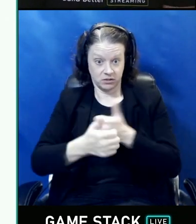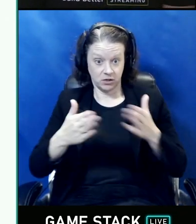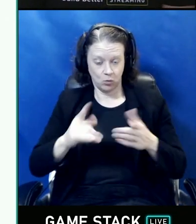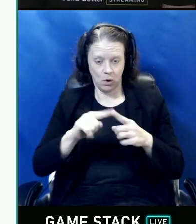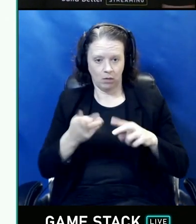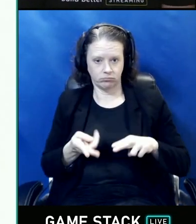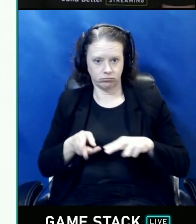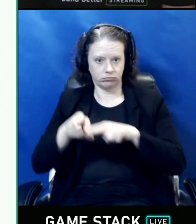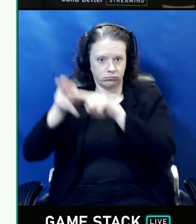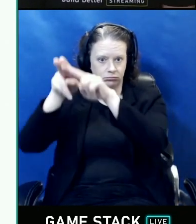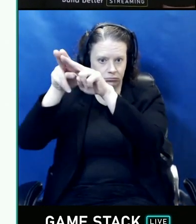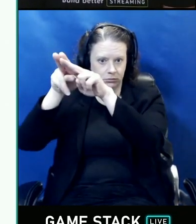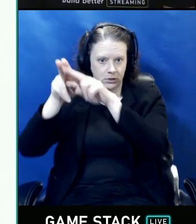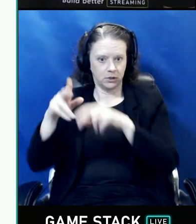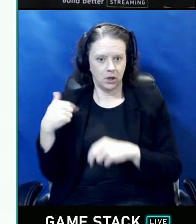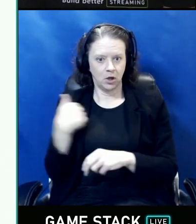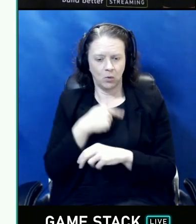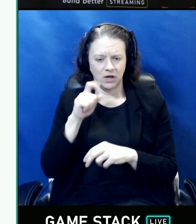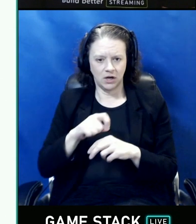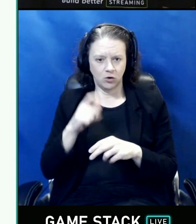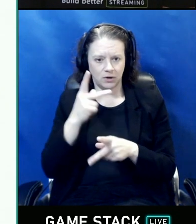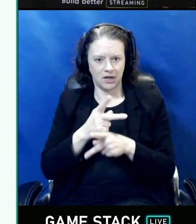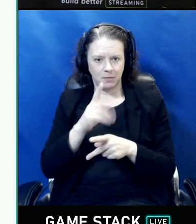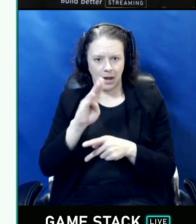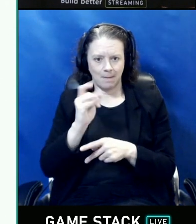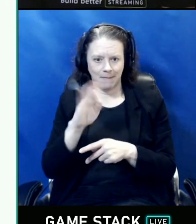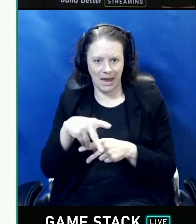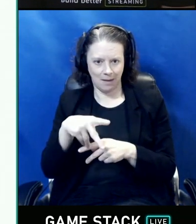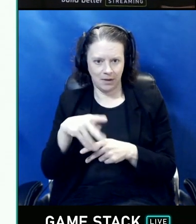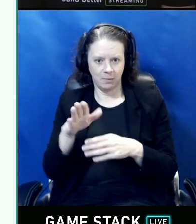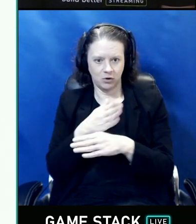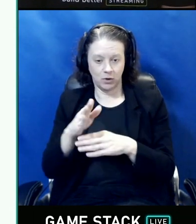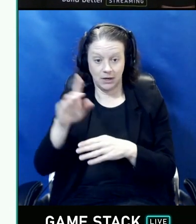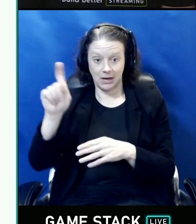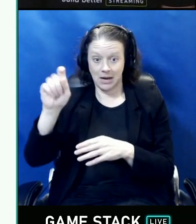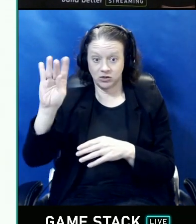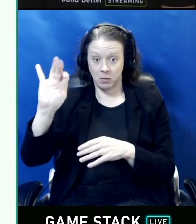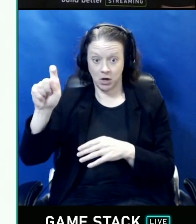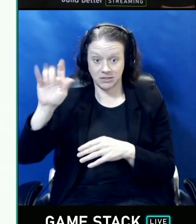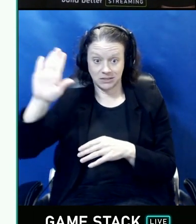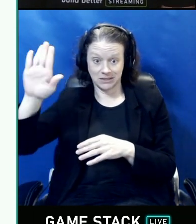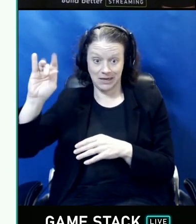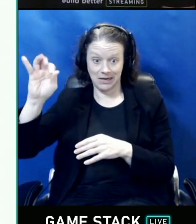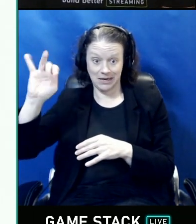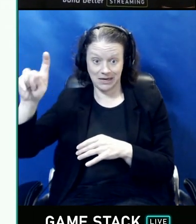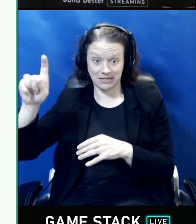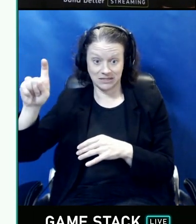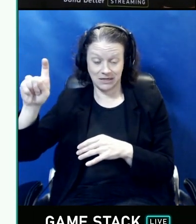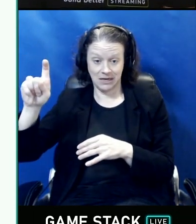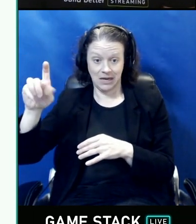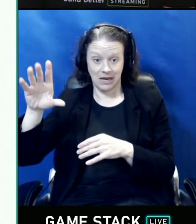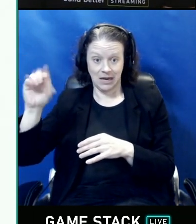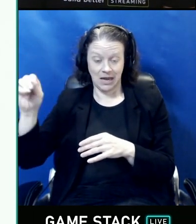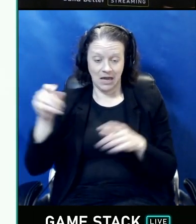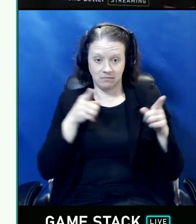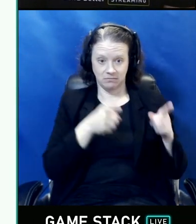We need to just keep a map between the Xbox index, and the one that, in the zero to nine range, that we've reported to Unreal.